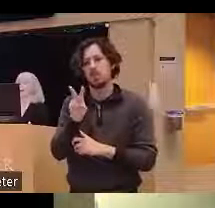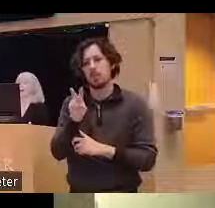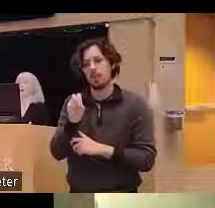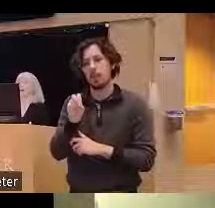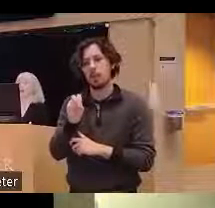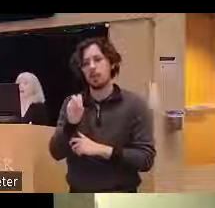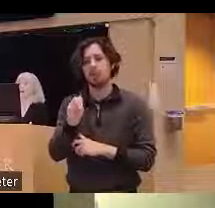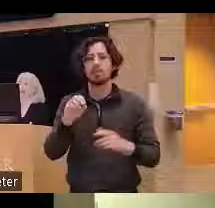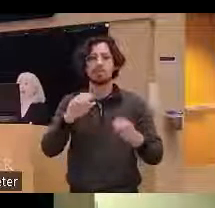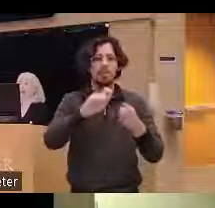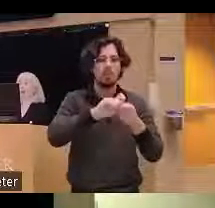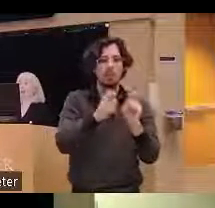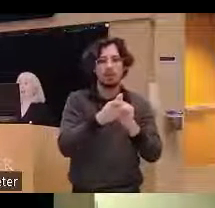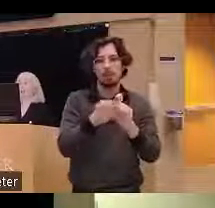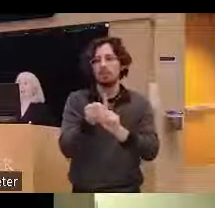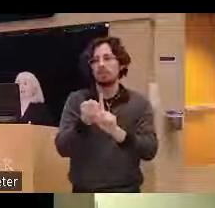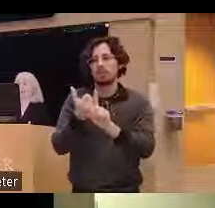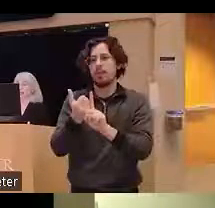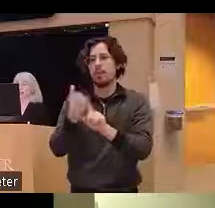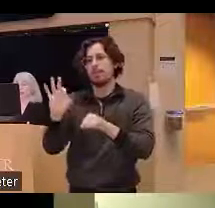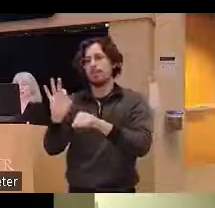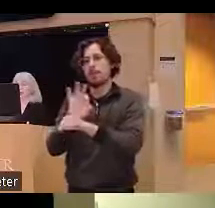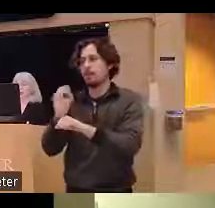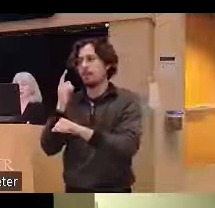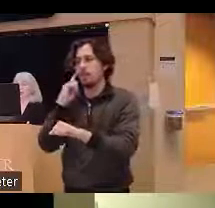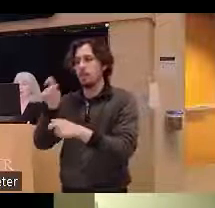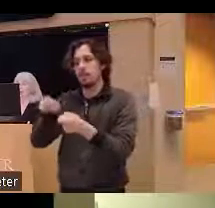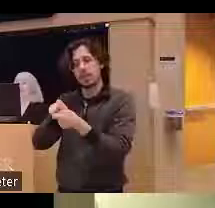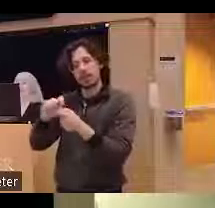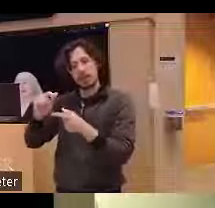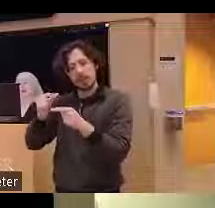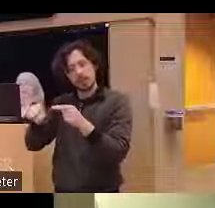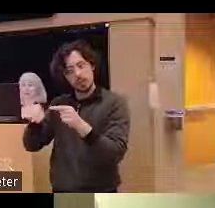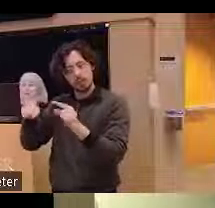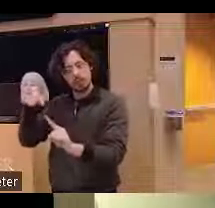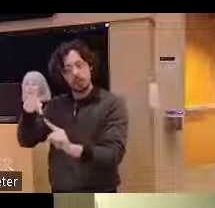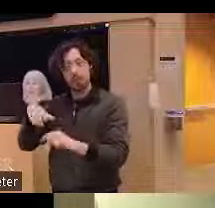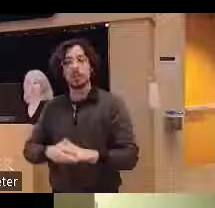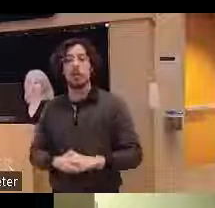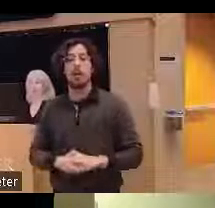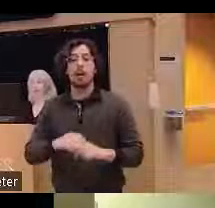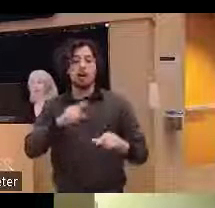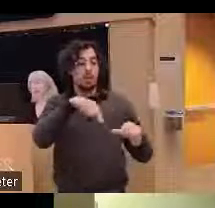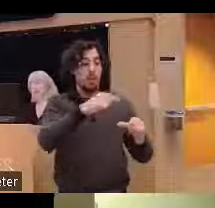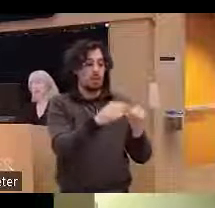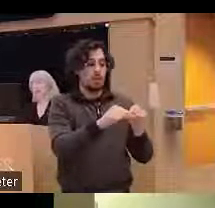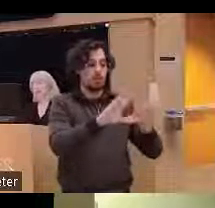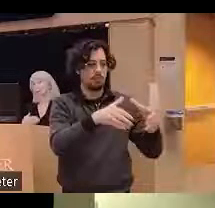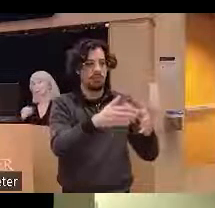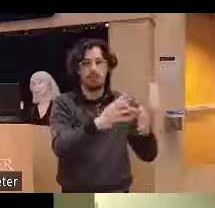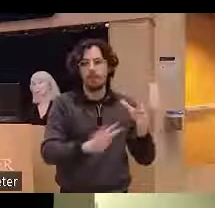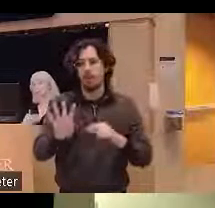the function in a group of genes um for four of those genes in a second study back at Belleview in